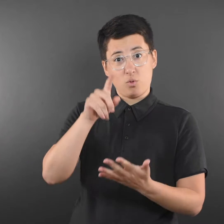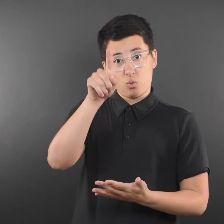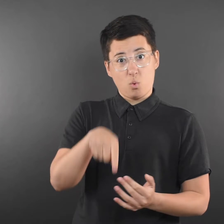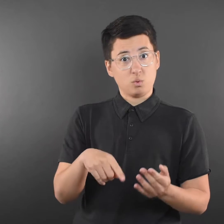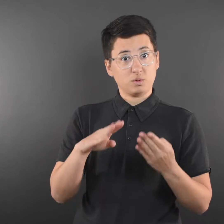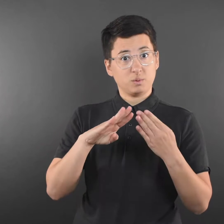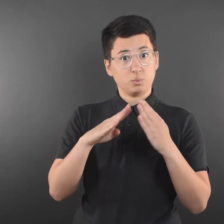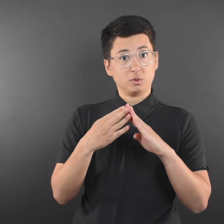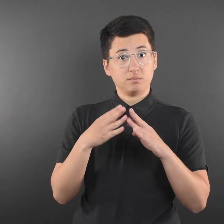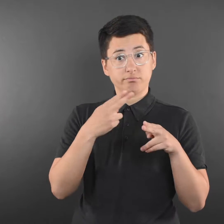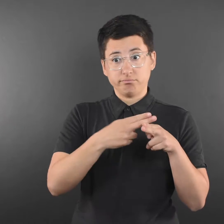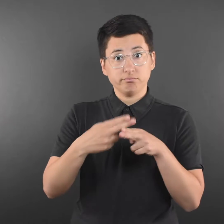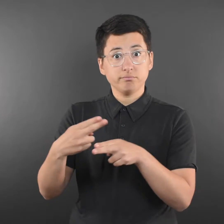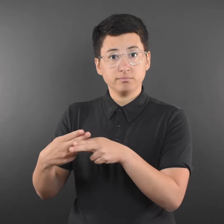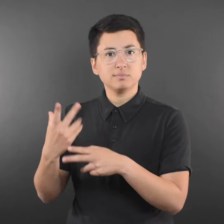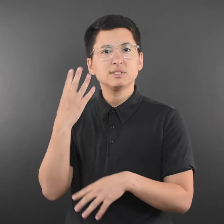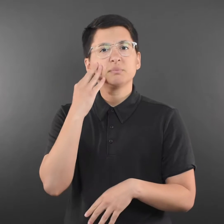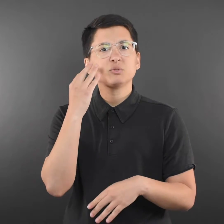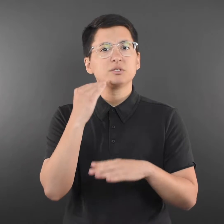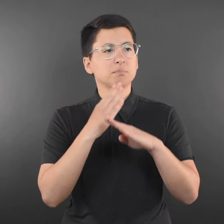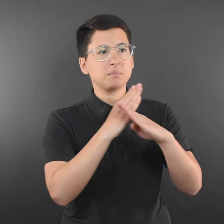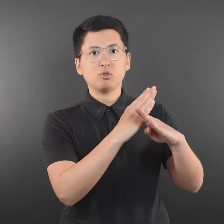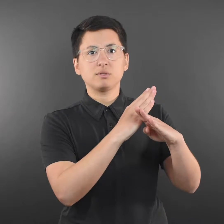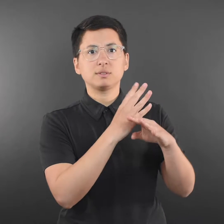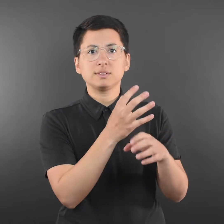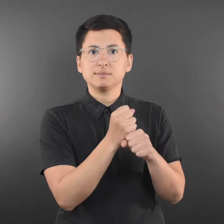All of these communities experience barriers to having the best health.